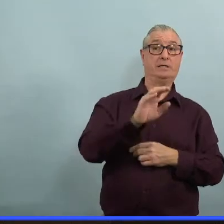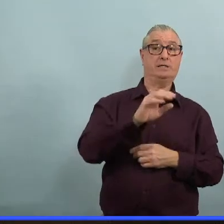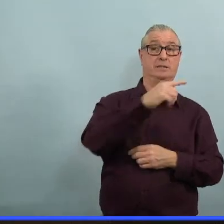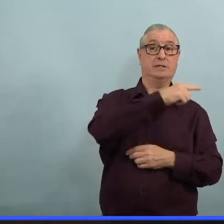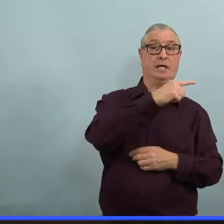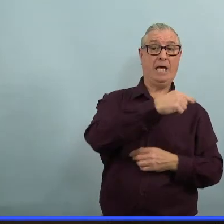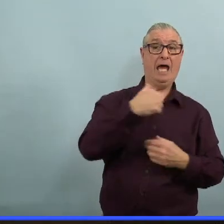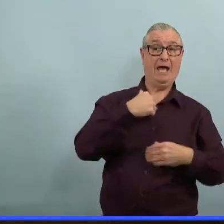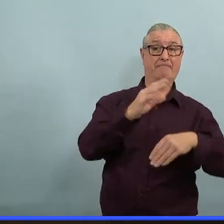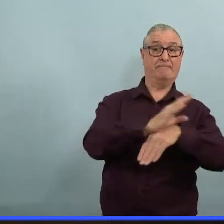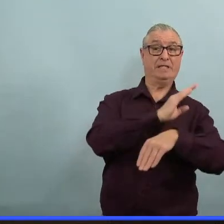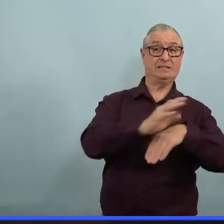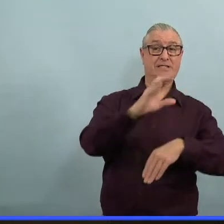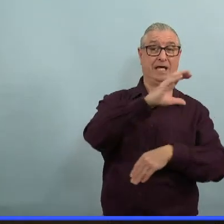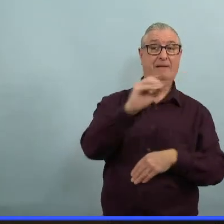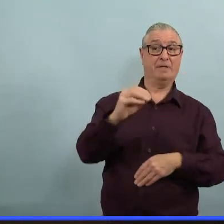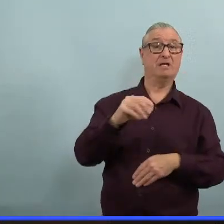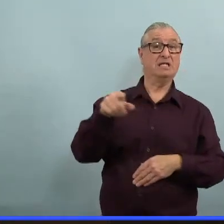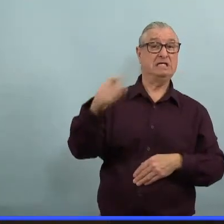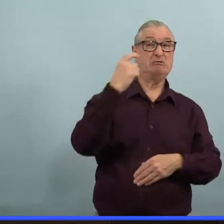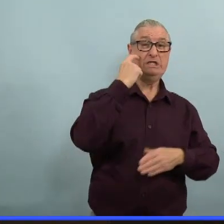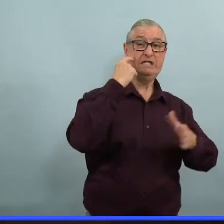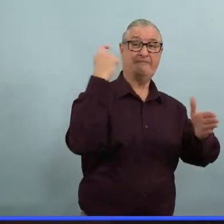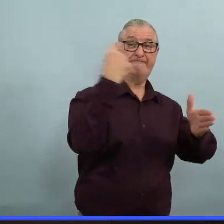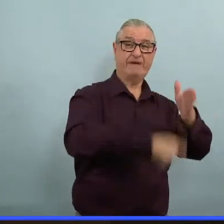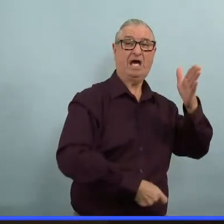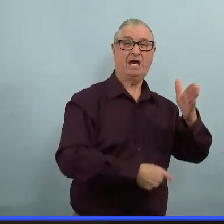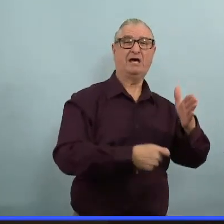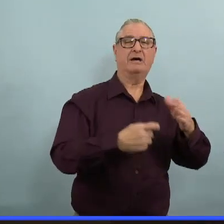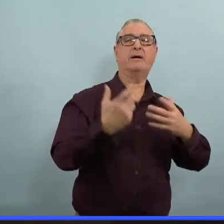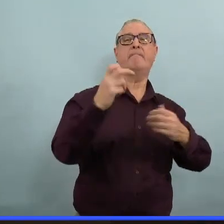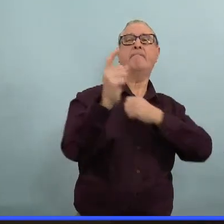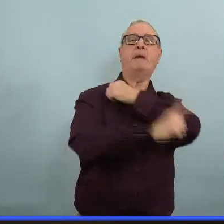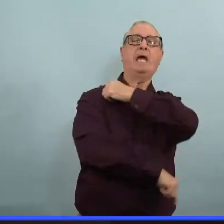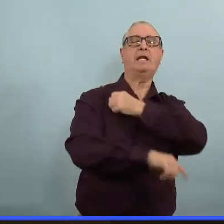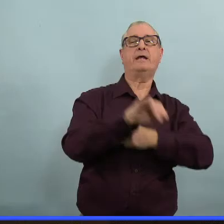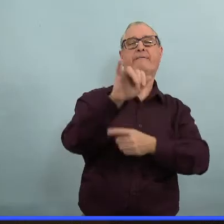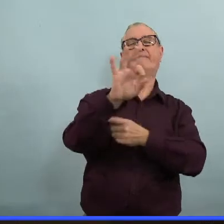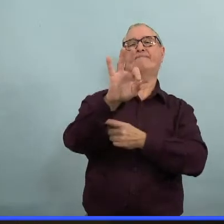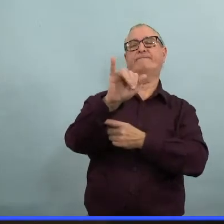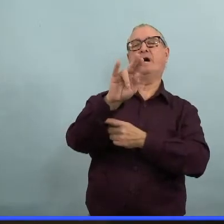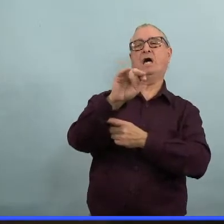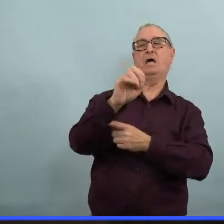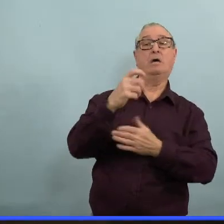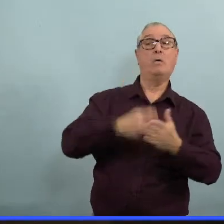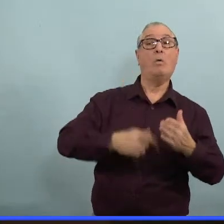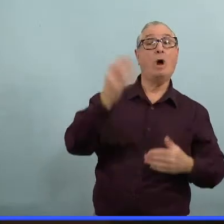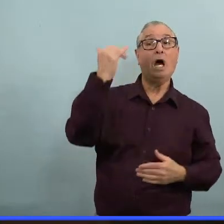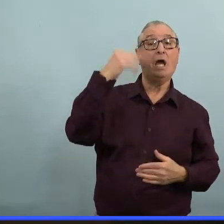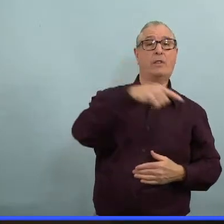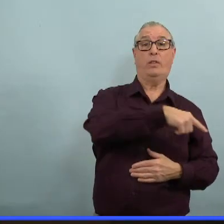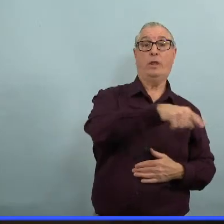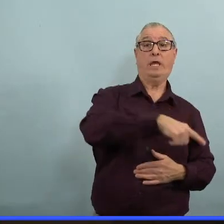back from a meeting with them and um yeah just the general consensus from them and